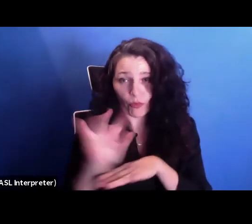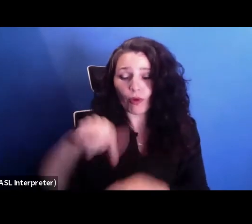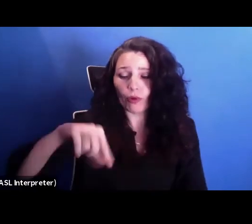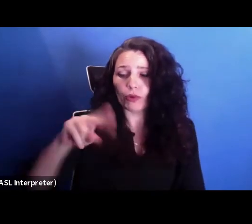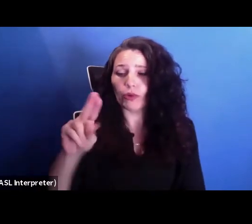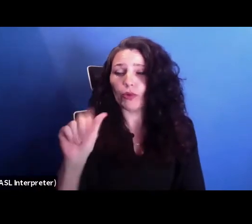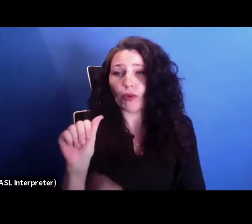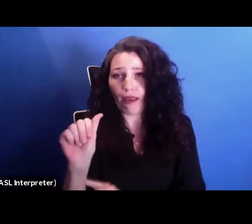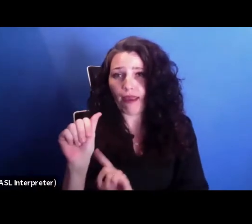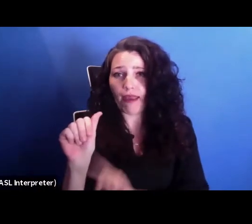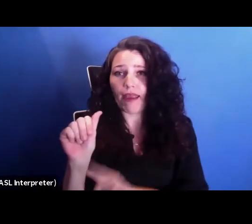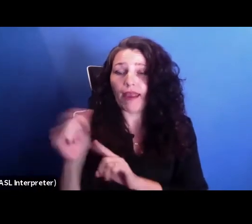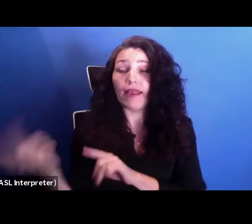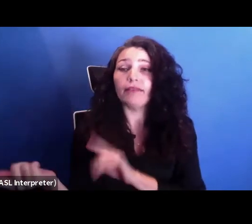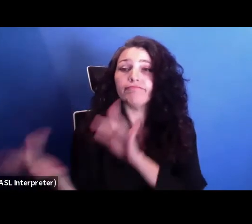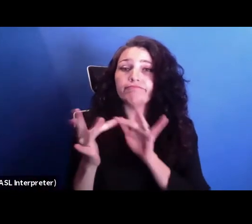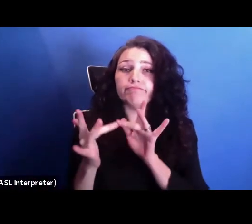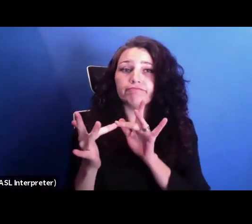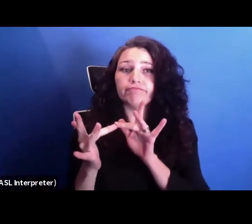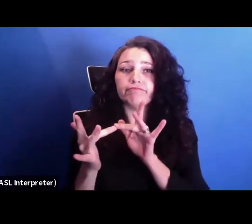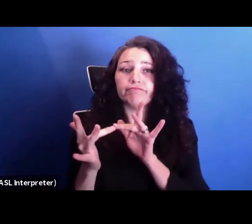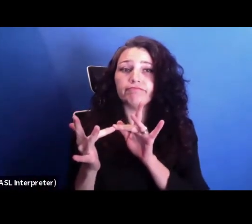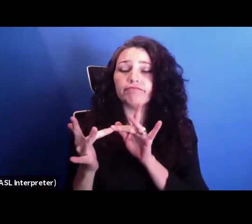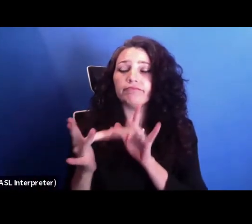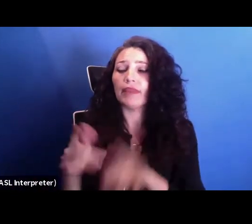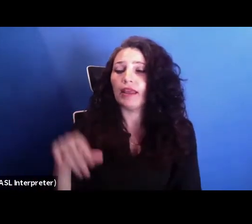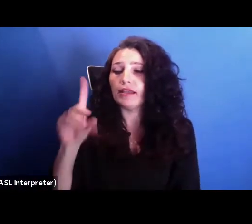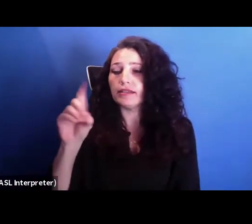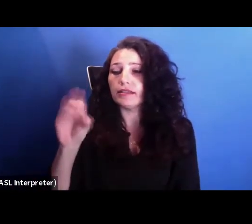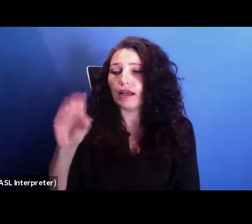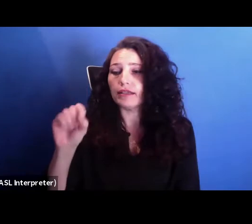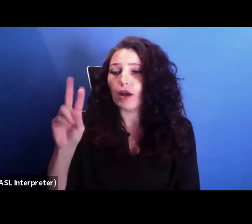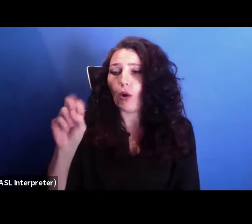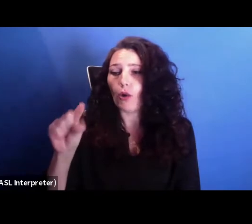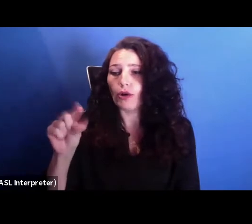please visit documentary.org/screeningseries.